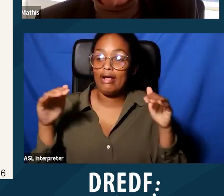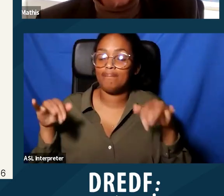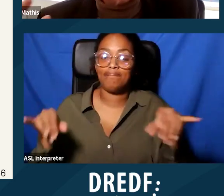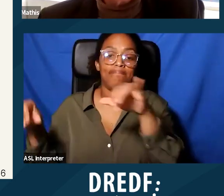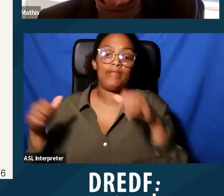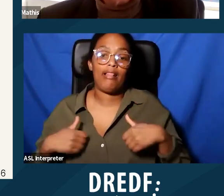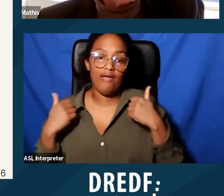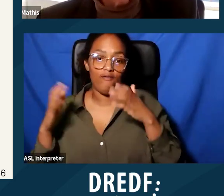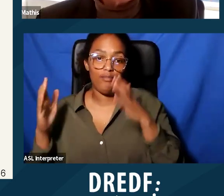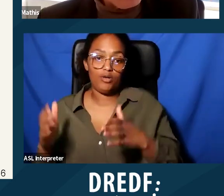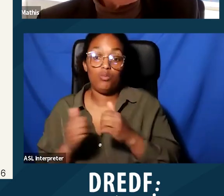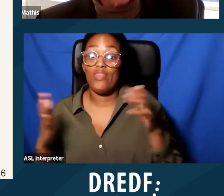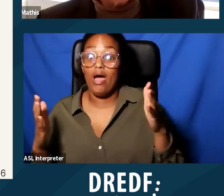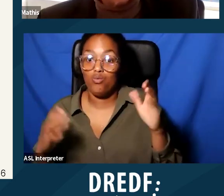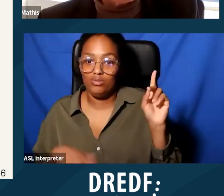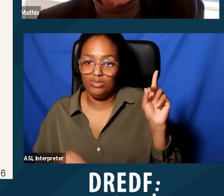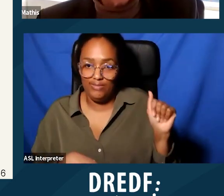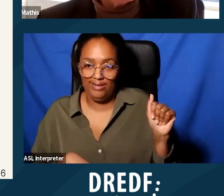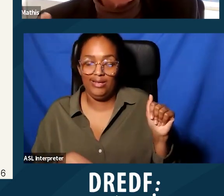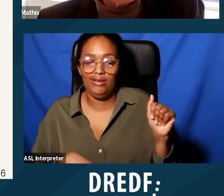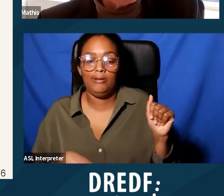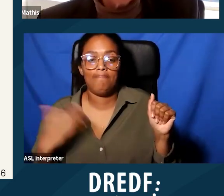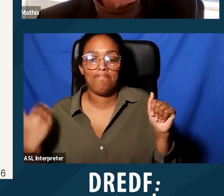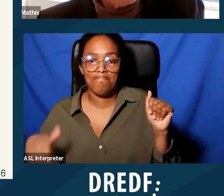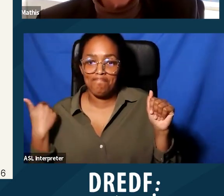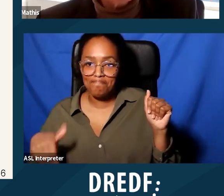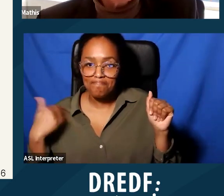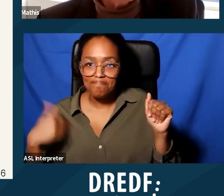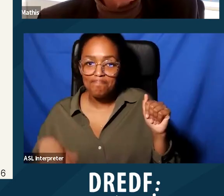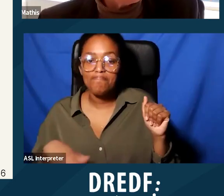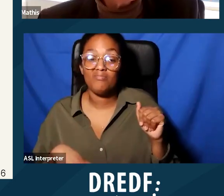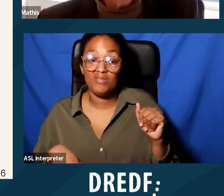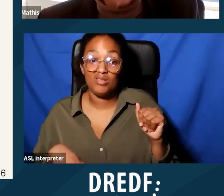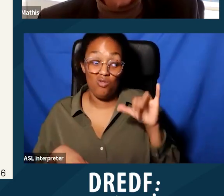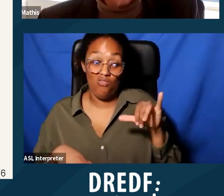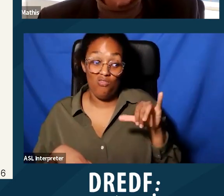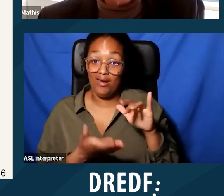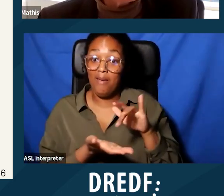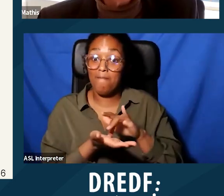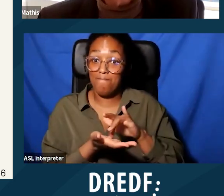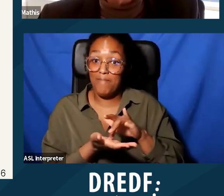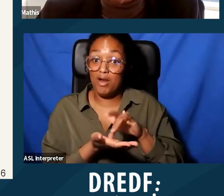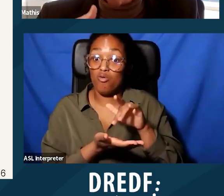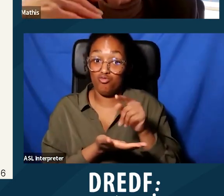saving and was not as valuable as the life of a person with a disability ‑‑ without a disability.